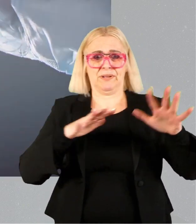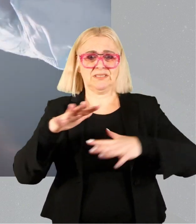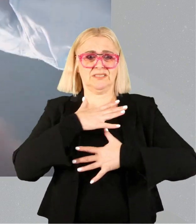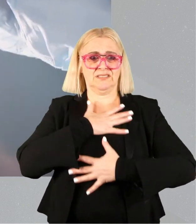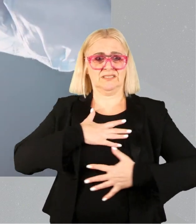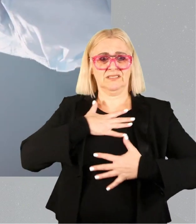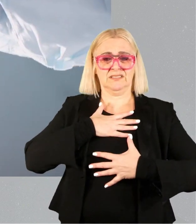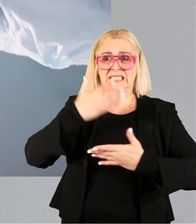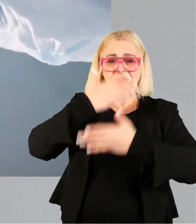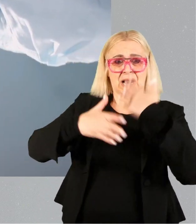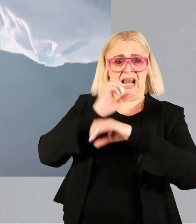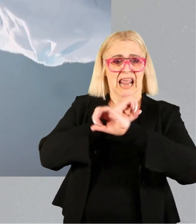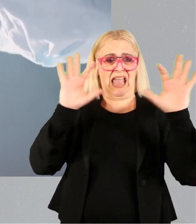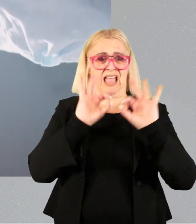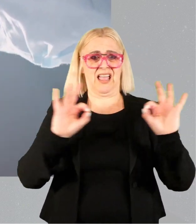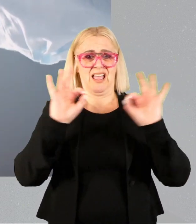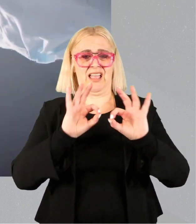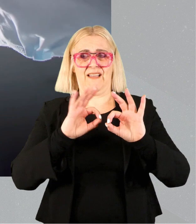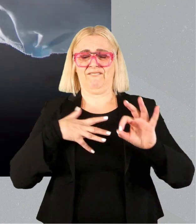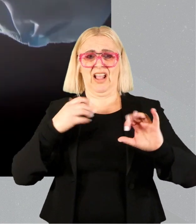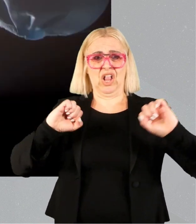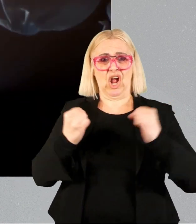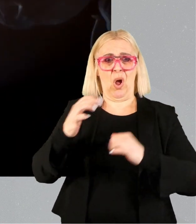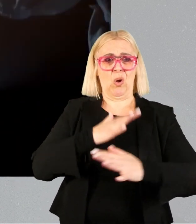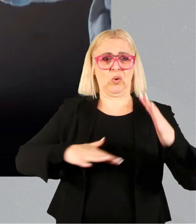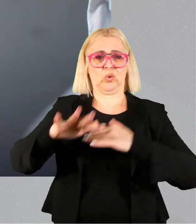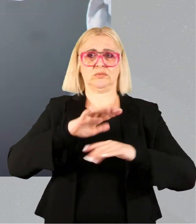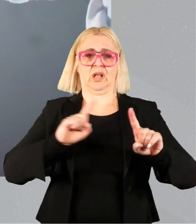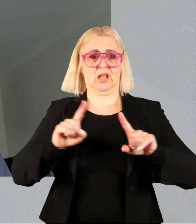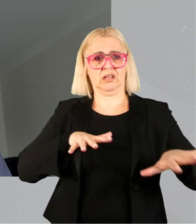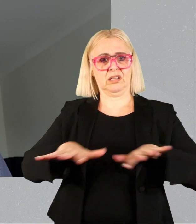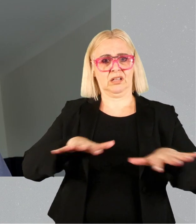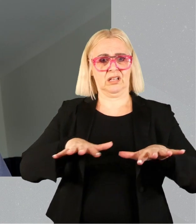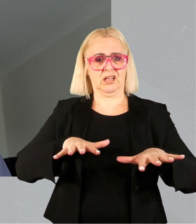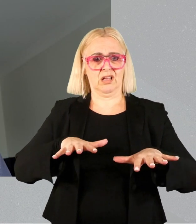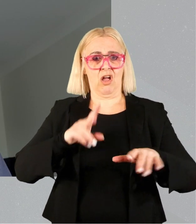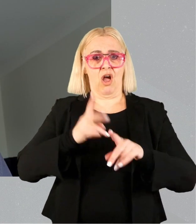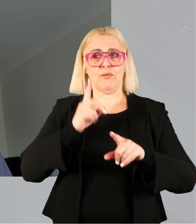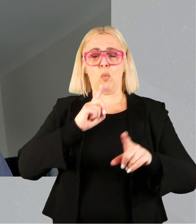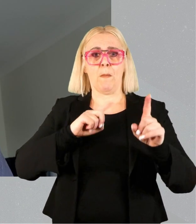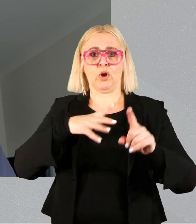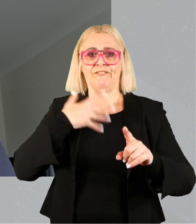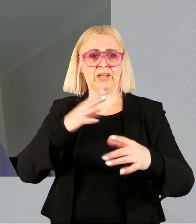quite hostile and quite traumatic. And we know that often women will not engage in